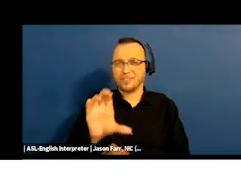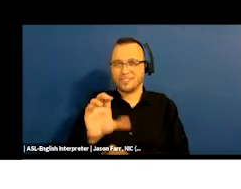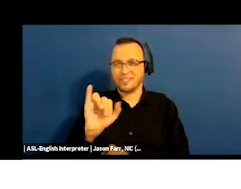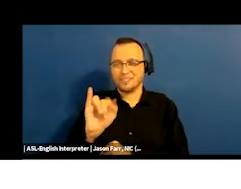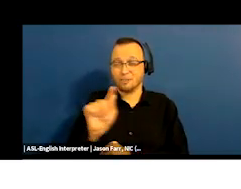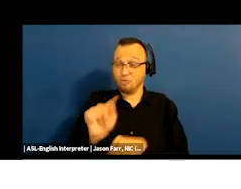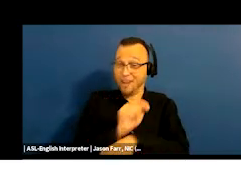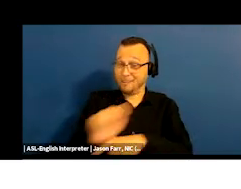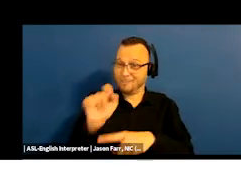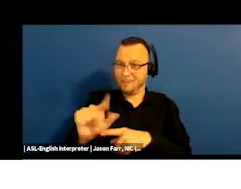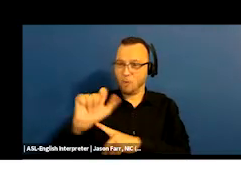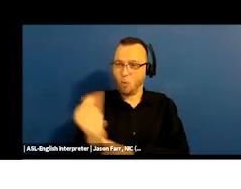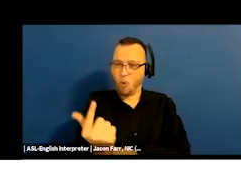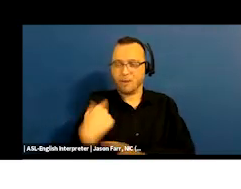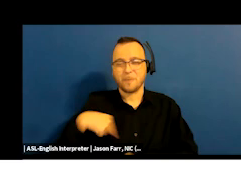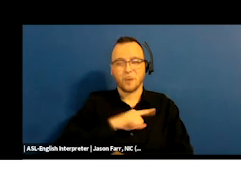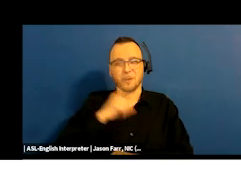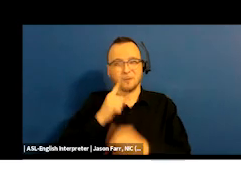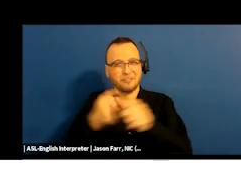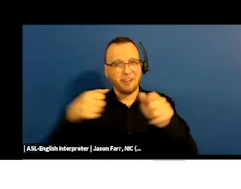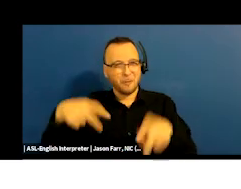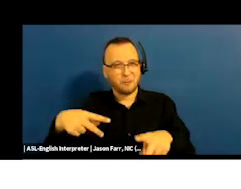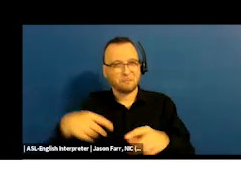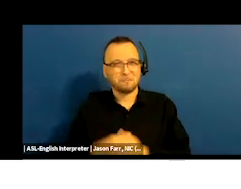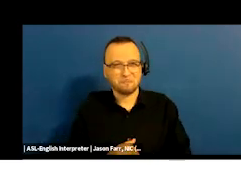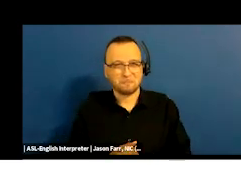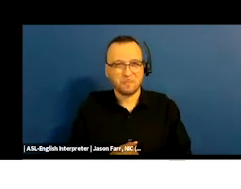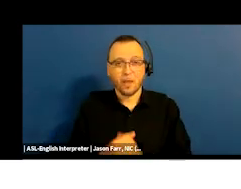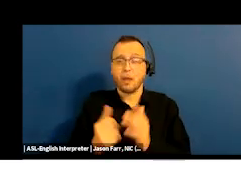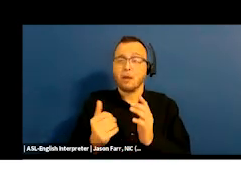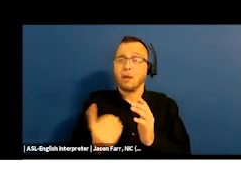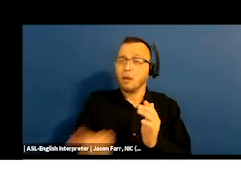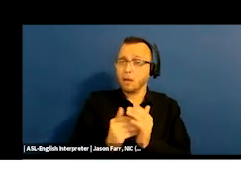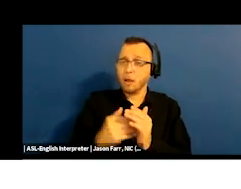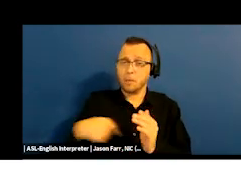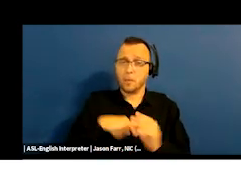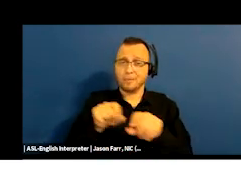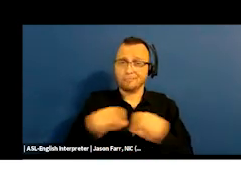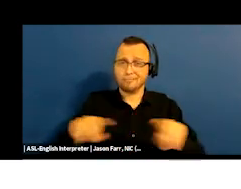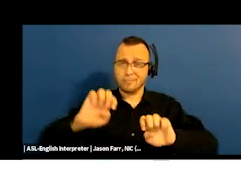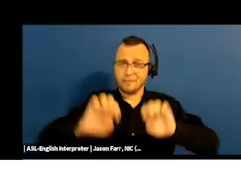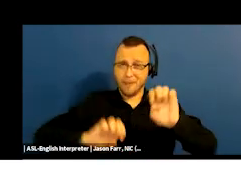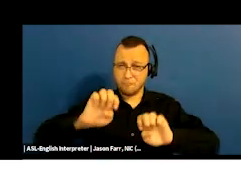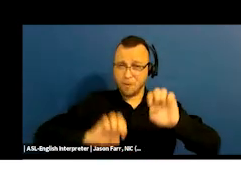If you have additional questions, feel free to add them into this survey link that Kevin just added to the chat